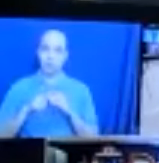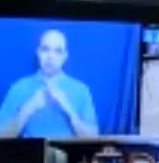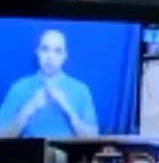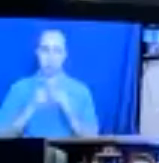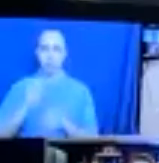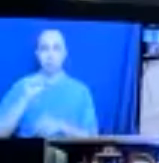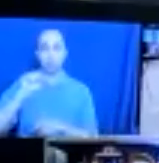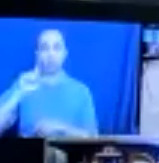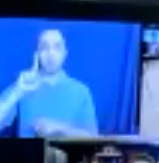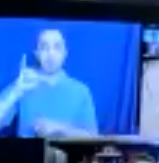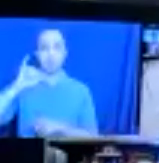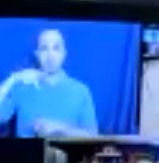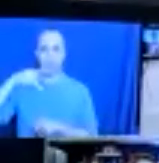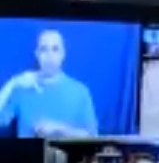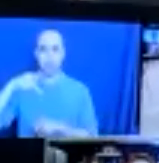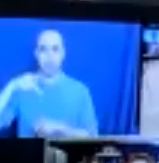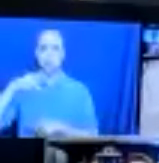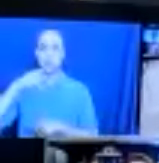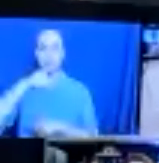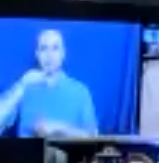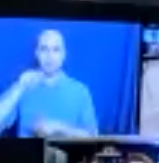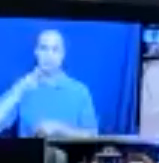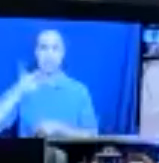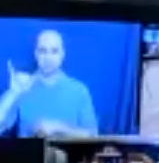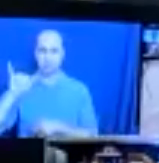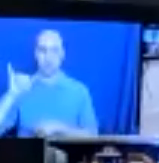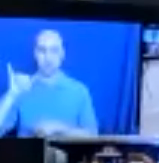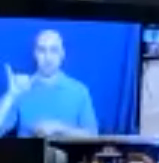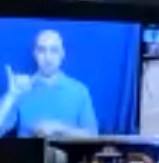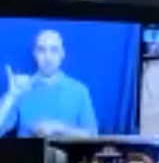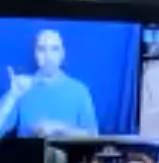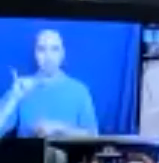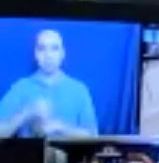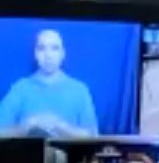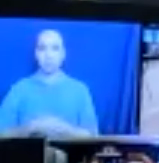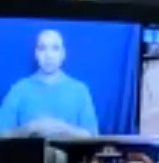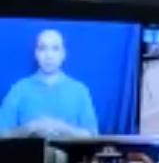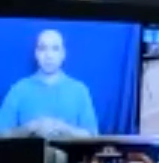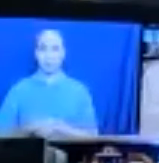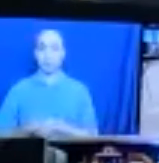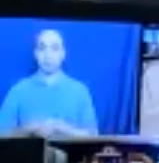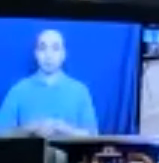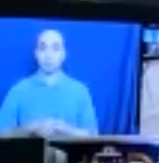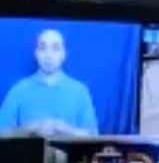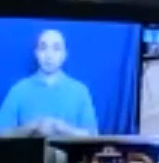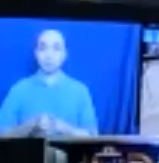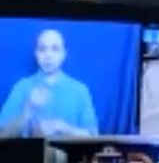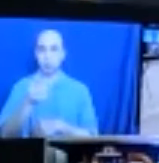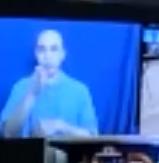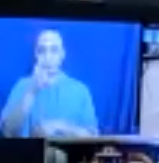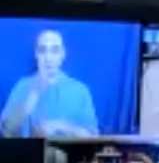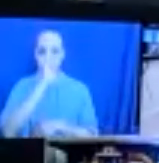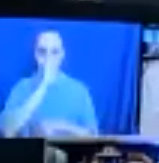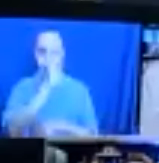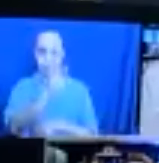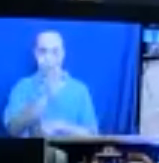IF YOU WANT TO DO, START WITH A PARRY OR A SLIP.